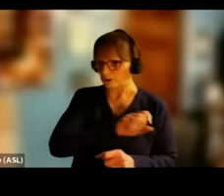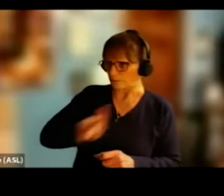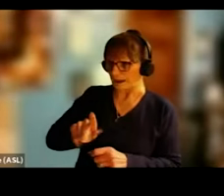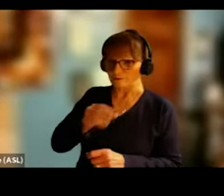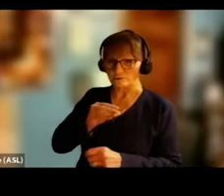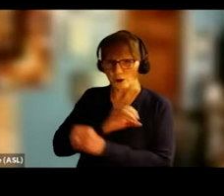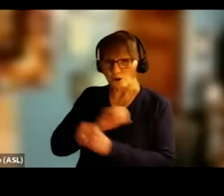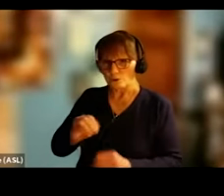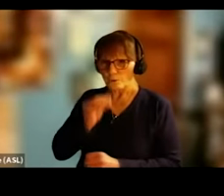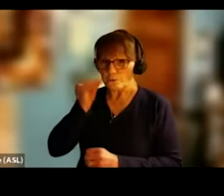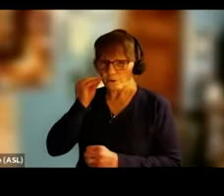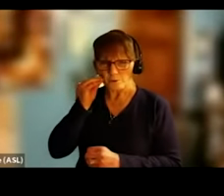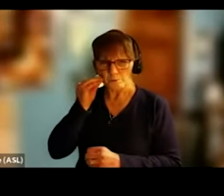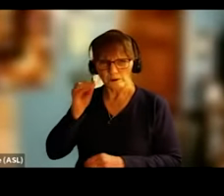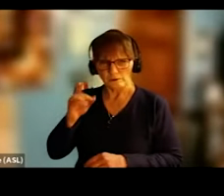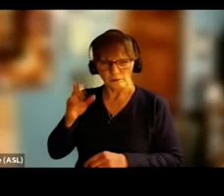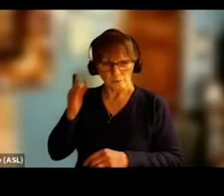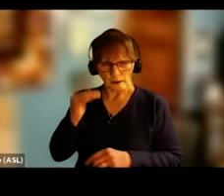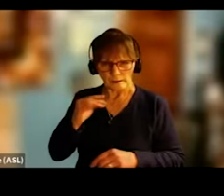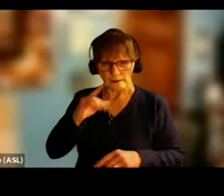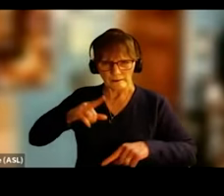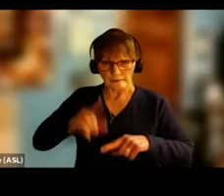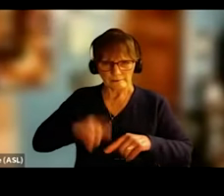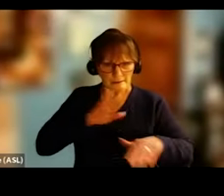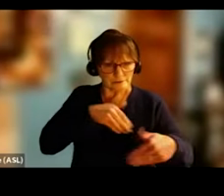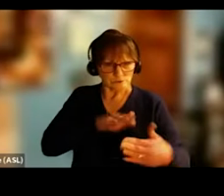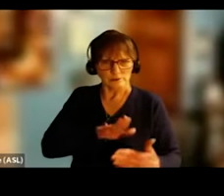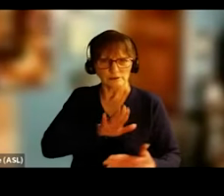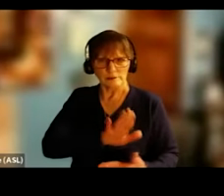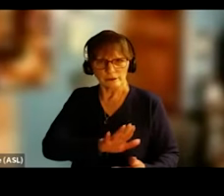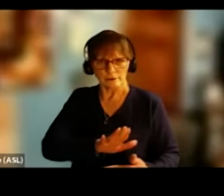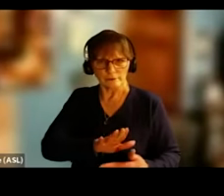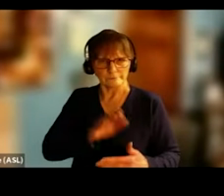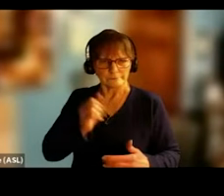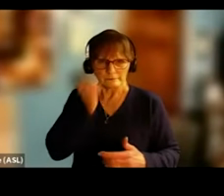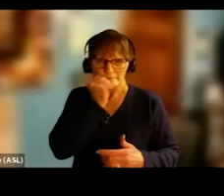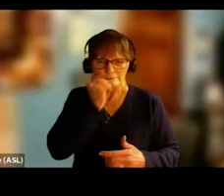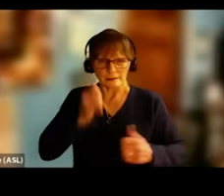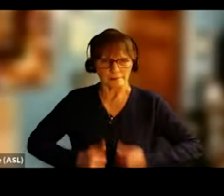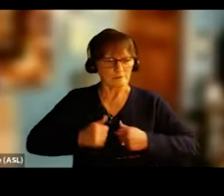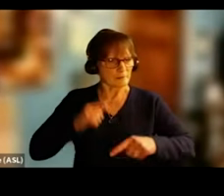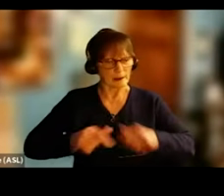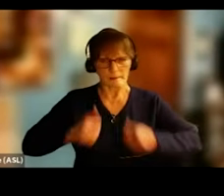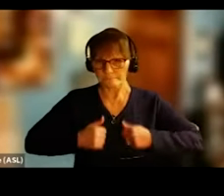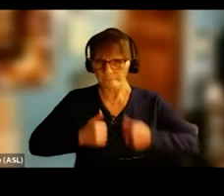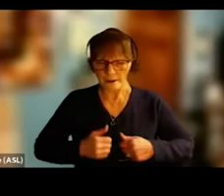because they can no longer address their activities of daily living, if they can't bathe themselves, feed themselves.